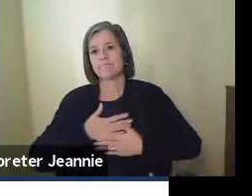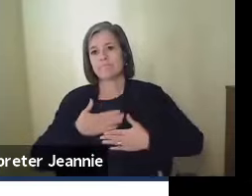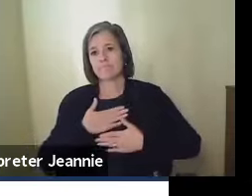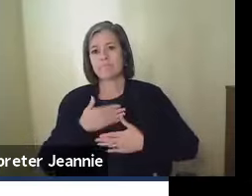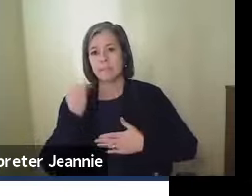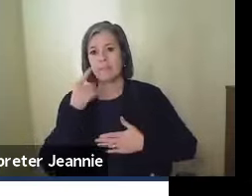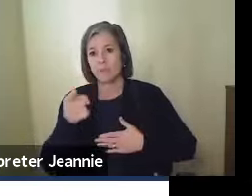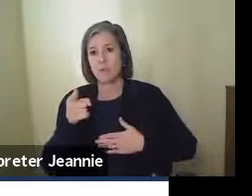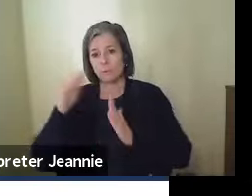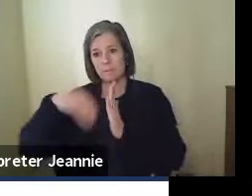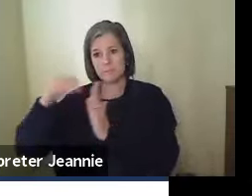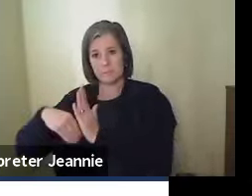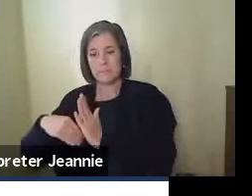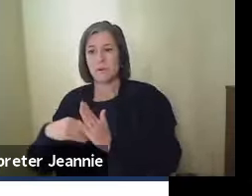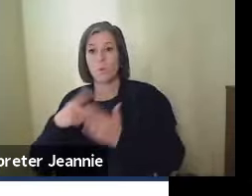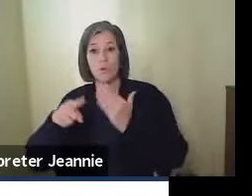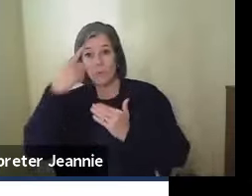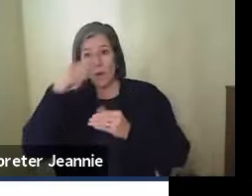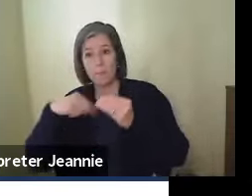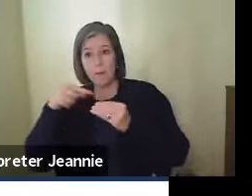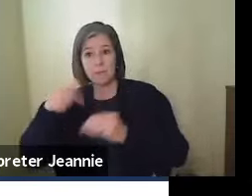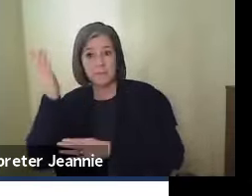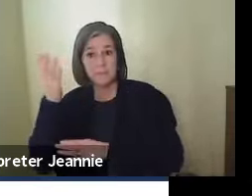how you thought this presentation went and what you would like to know more about.